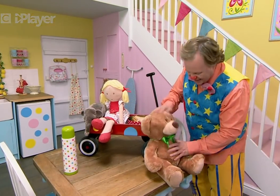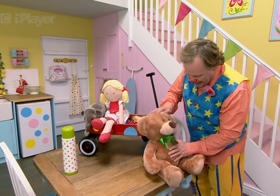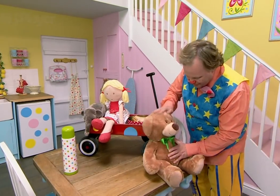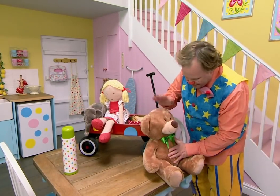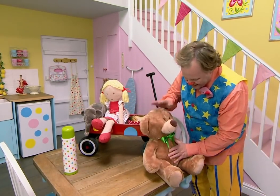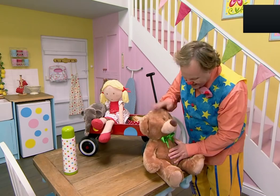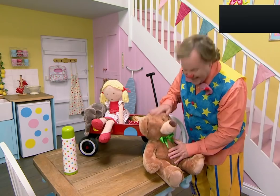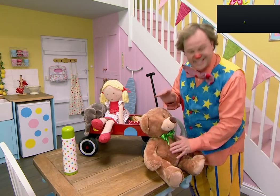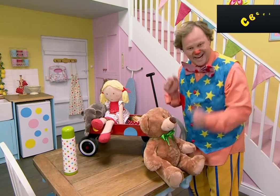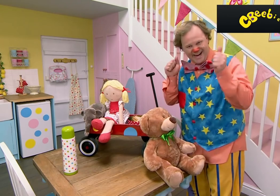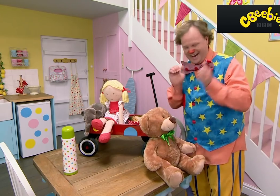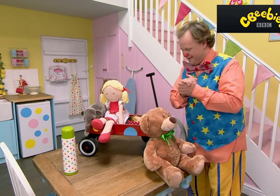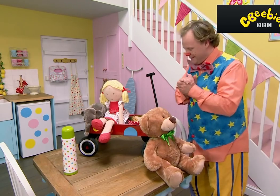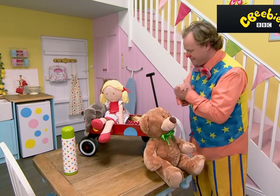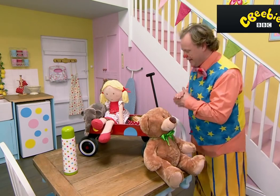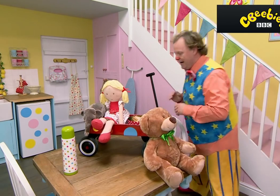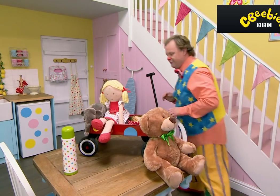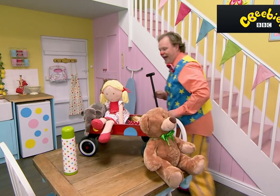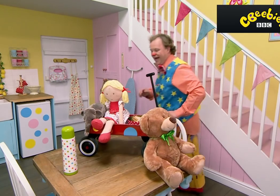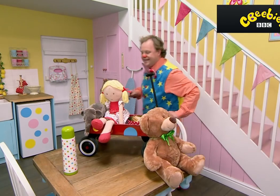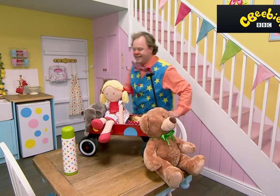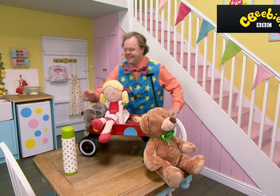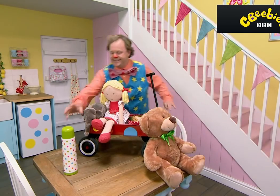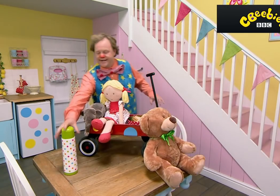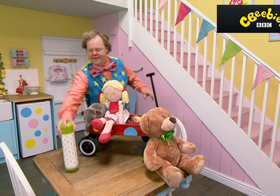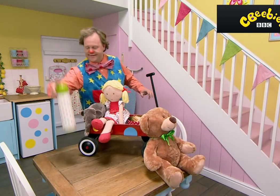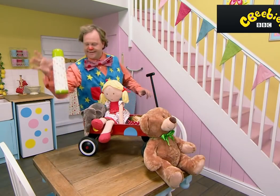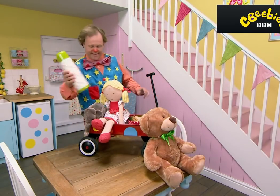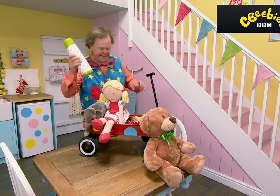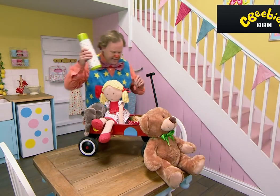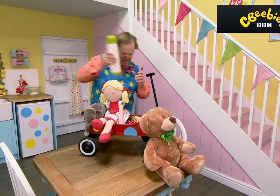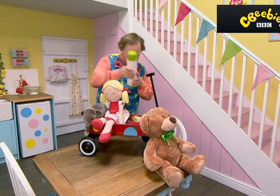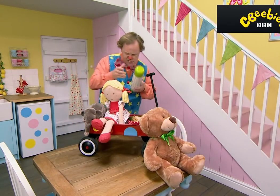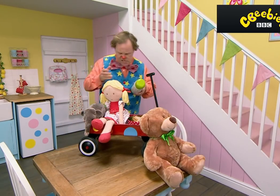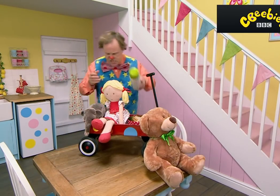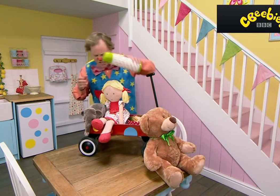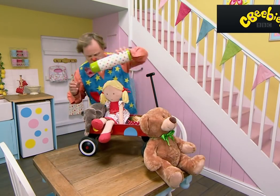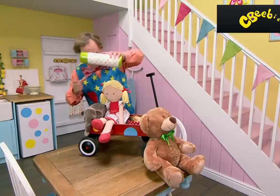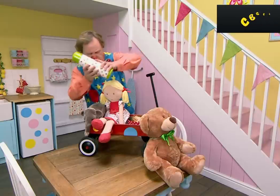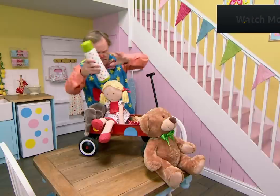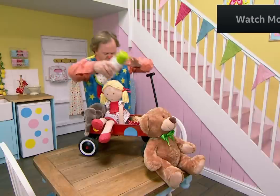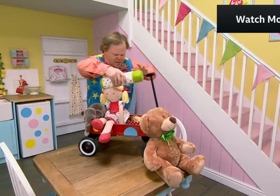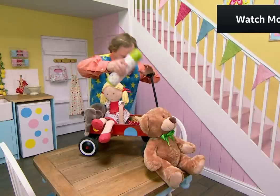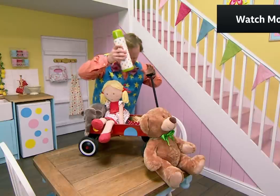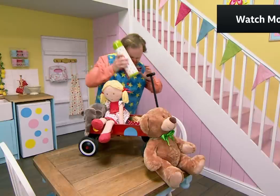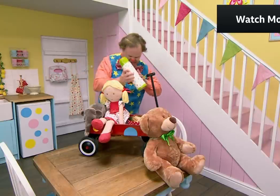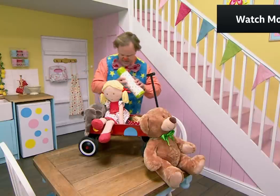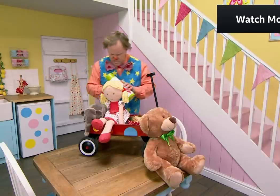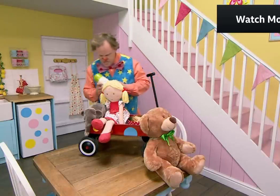can come on the picnic next time right juice what about the juice mr tumble oh cool put it in hmm